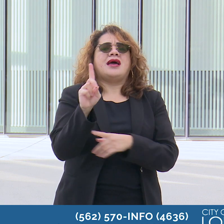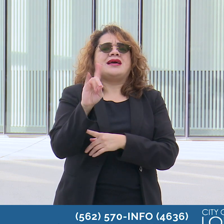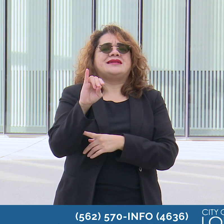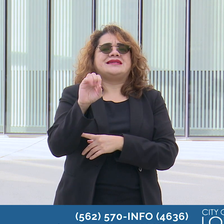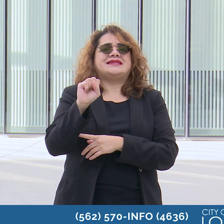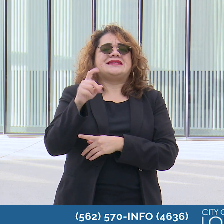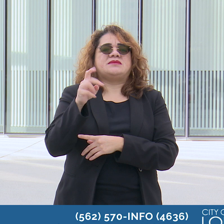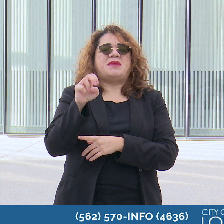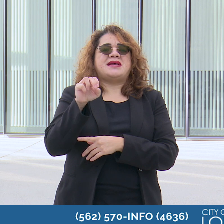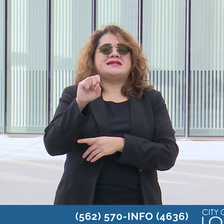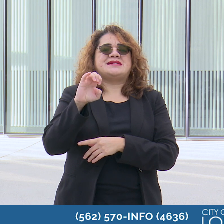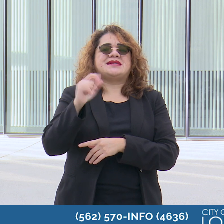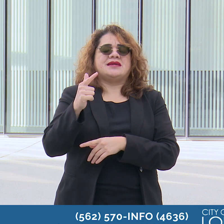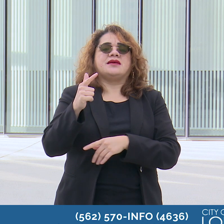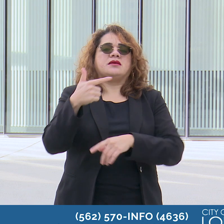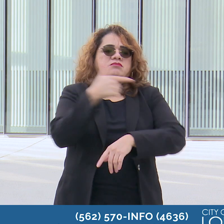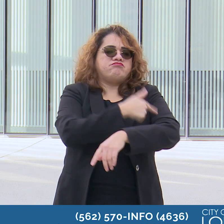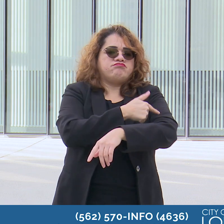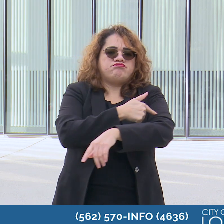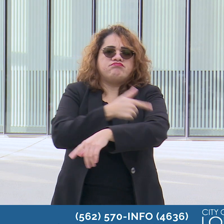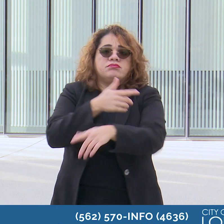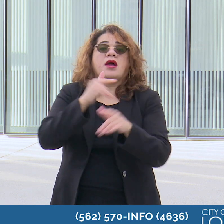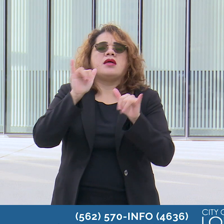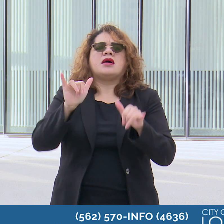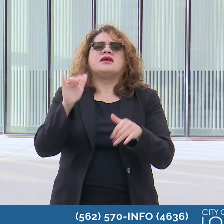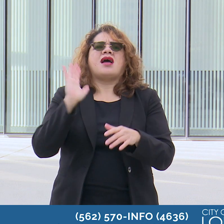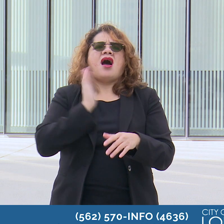of the Long Beach department of health and human services.